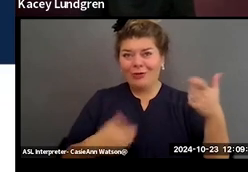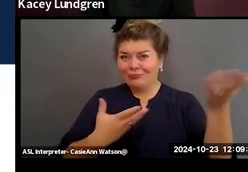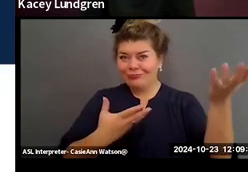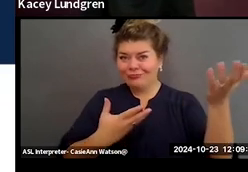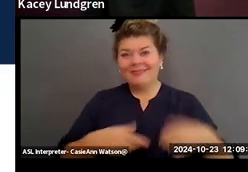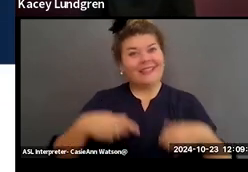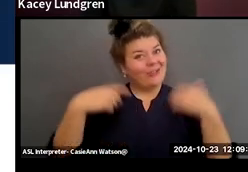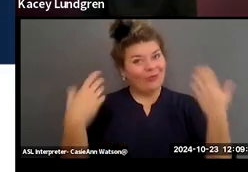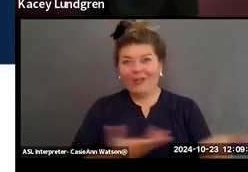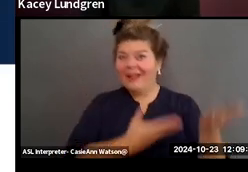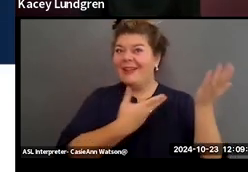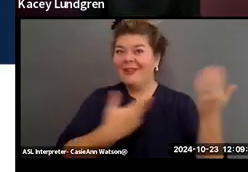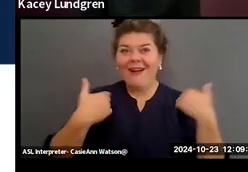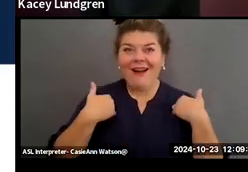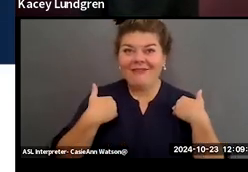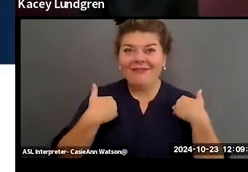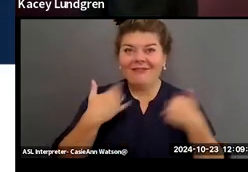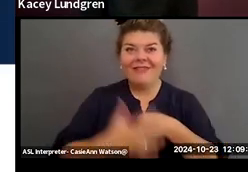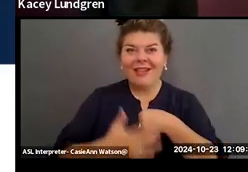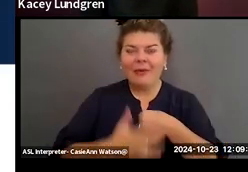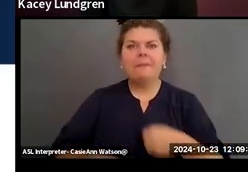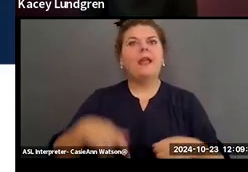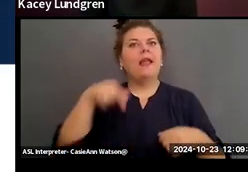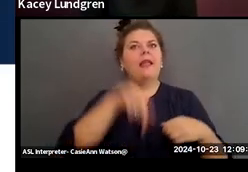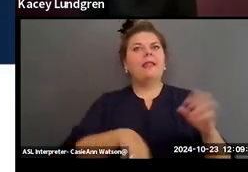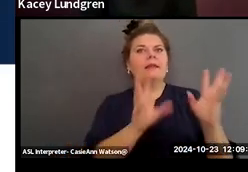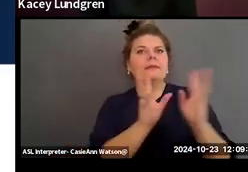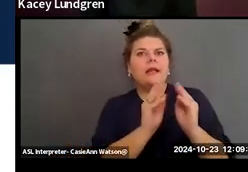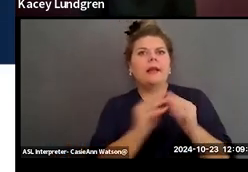and here it is. This council gathering involves members